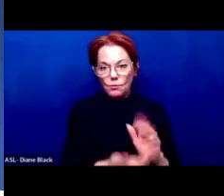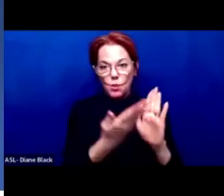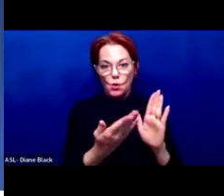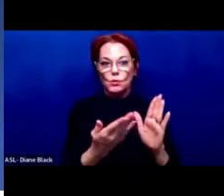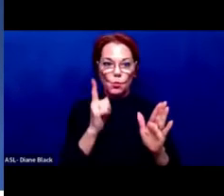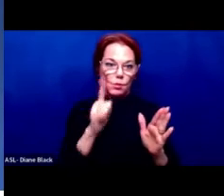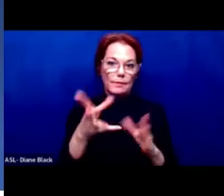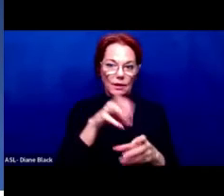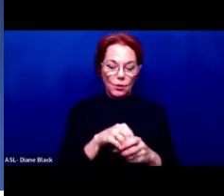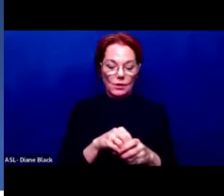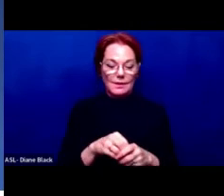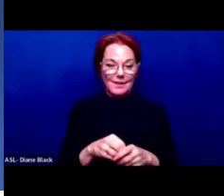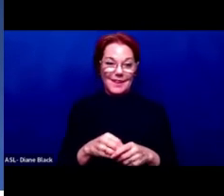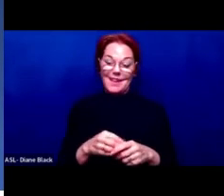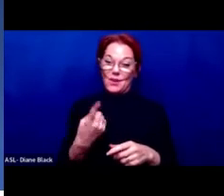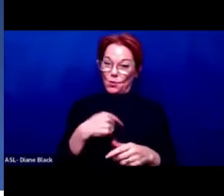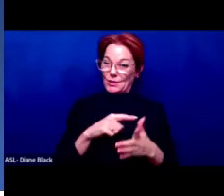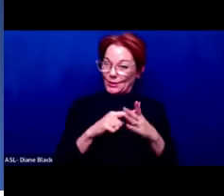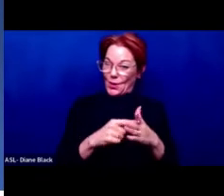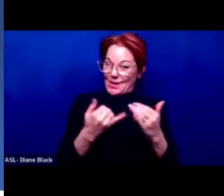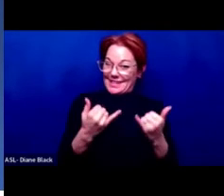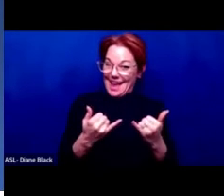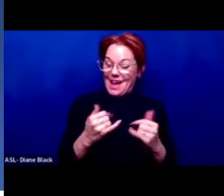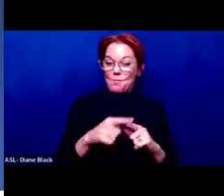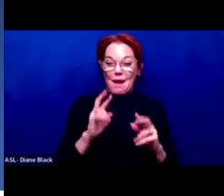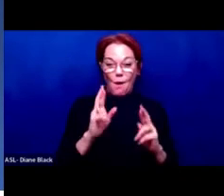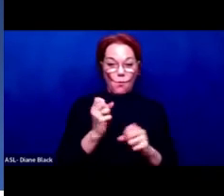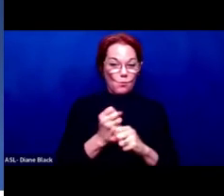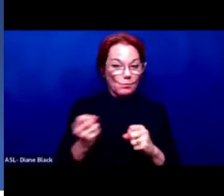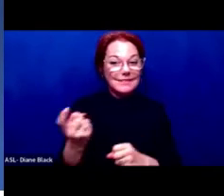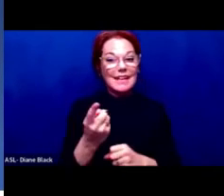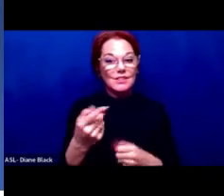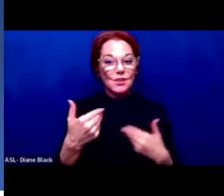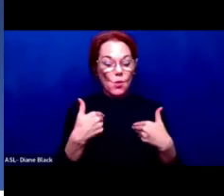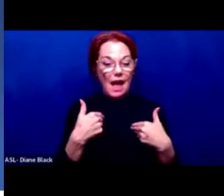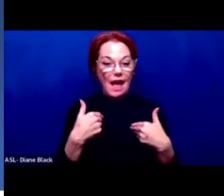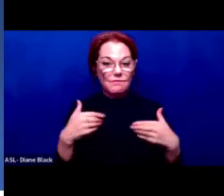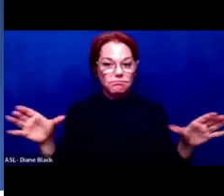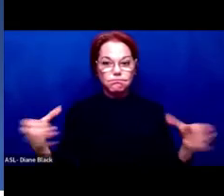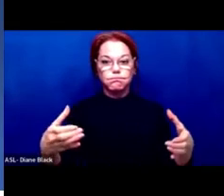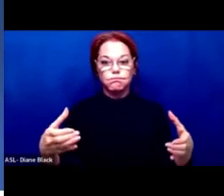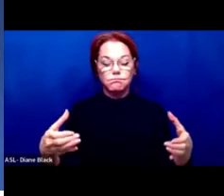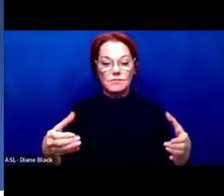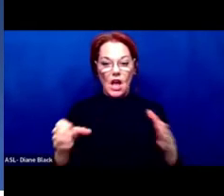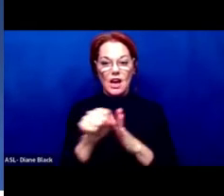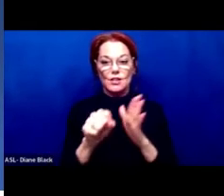started now. So hopefully, I'll be able to come back in a year with some of our partner states and talk about the successes in terms of building there's cross